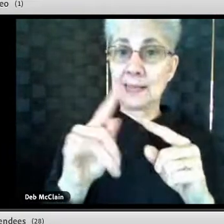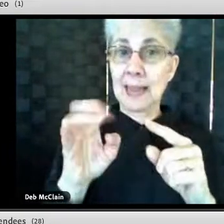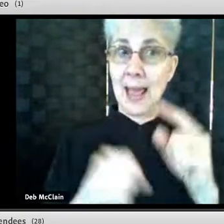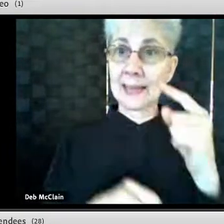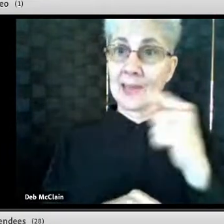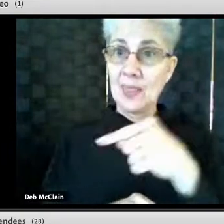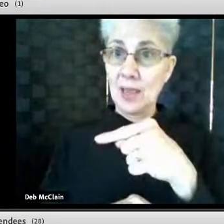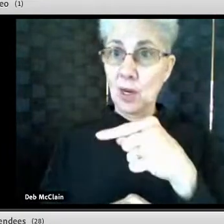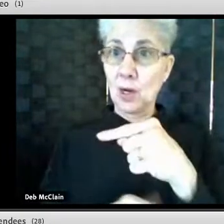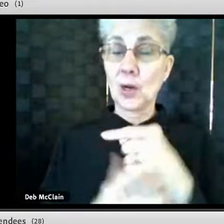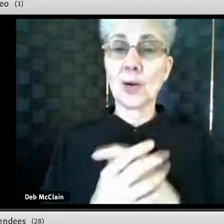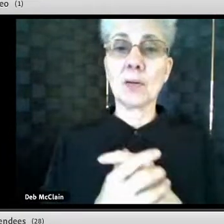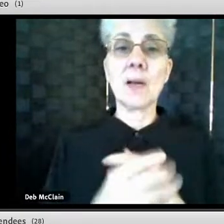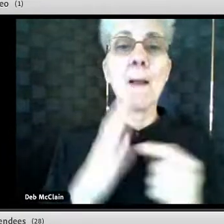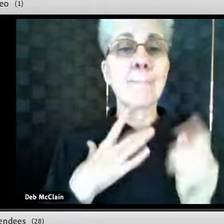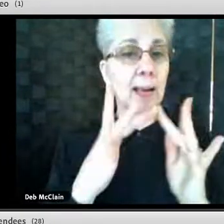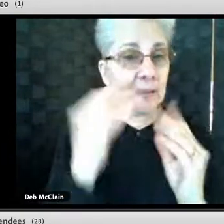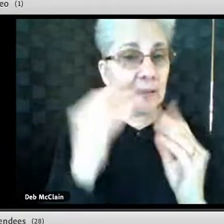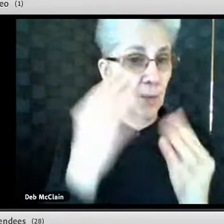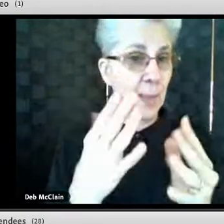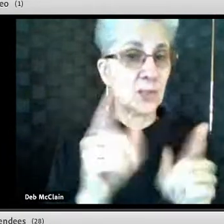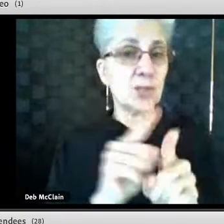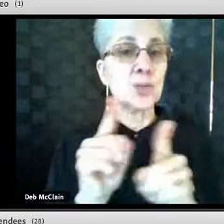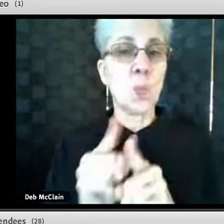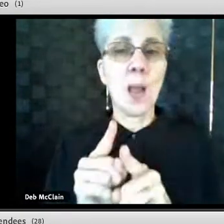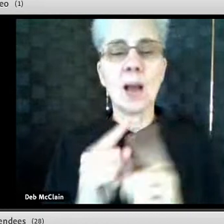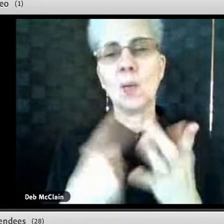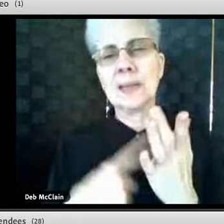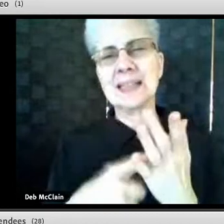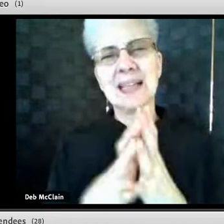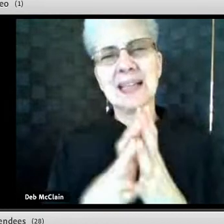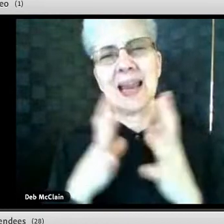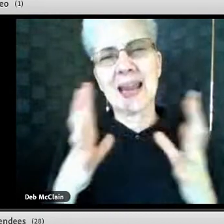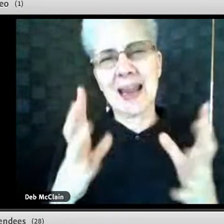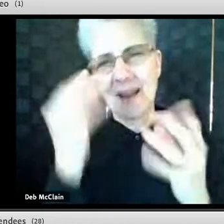this is the link to the slides and my contact information.